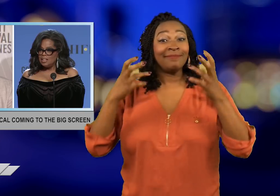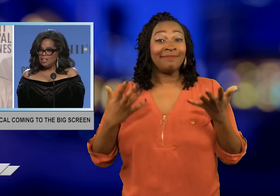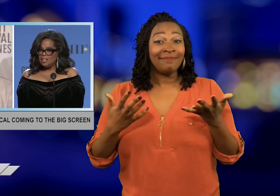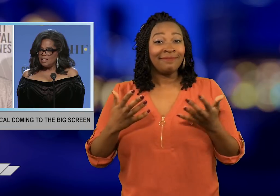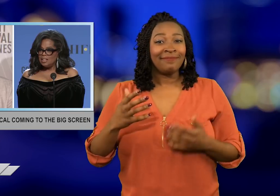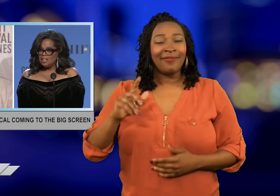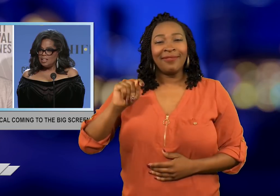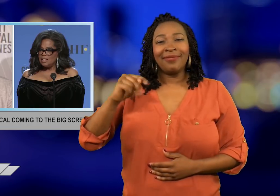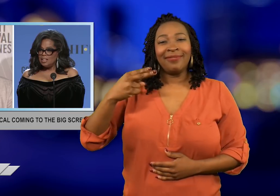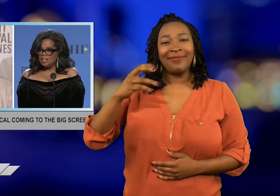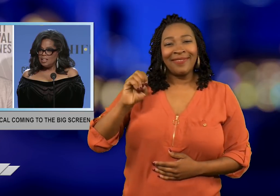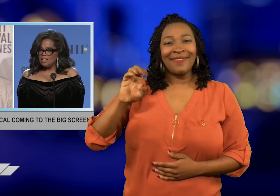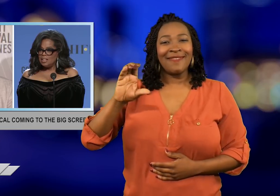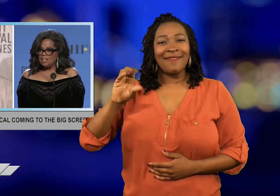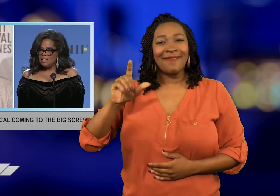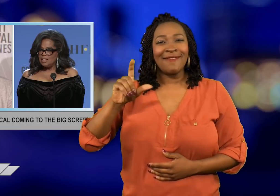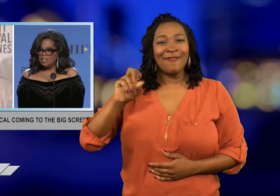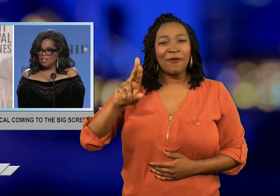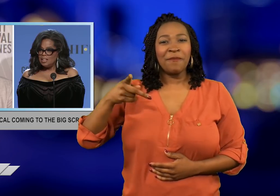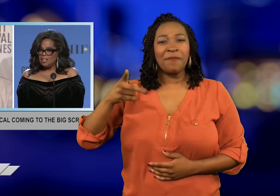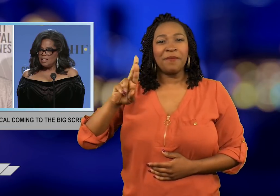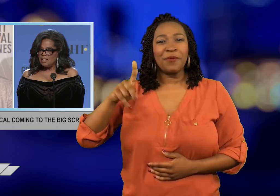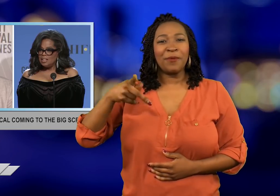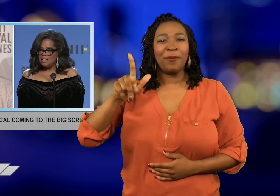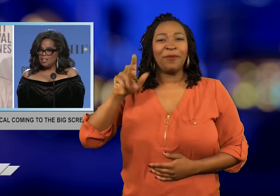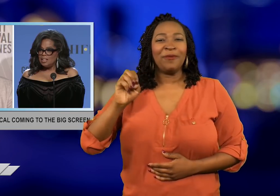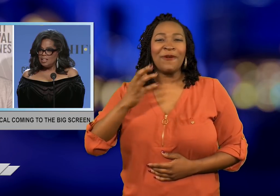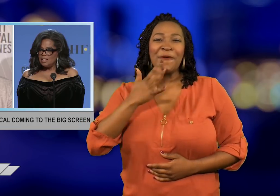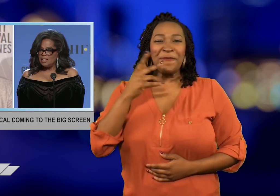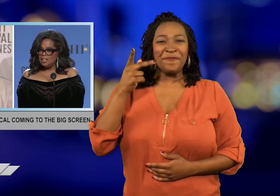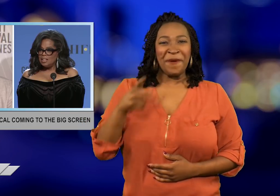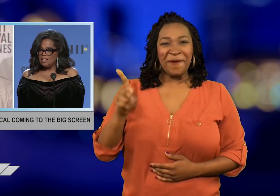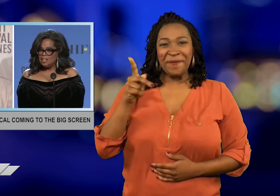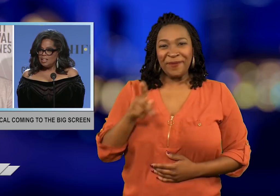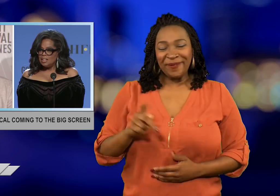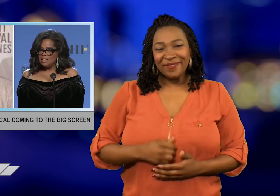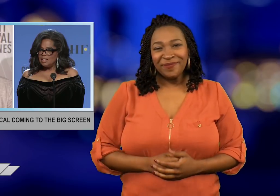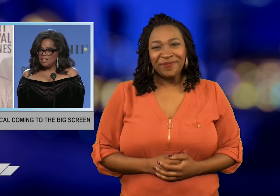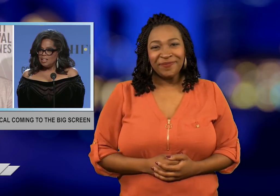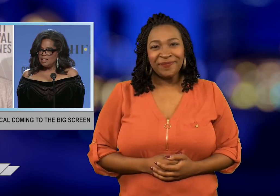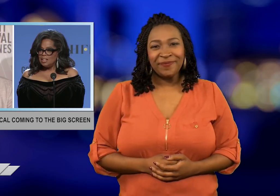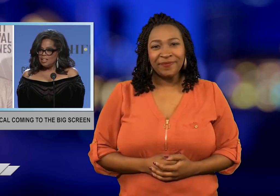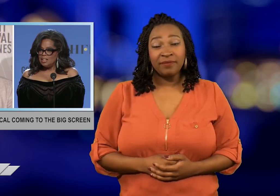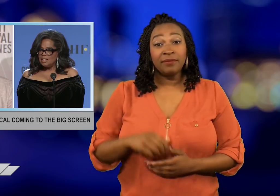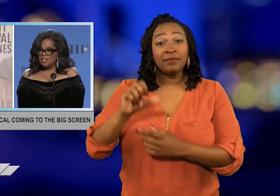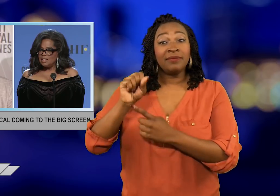of the stage musical "The Color Purple."